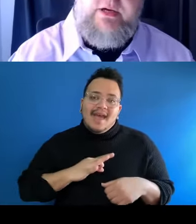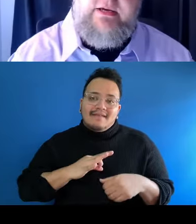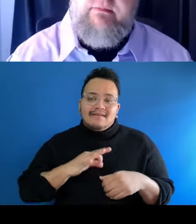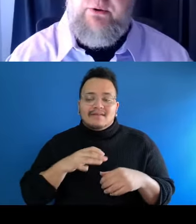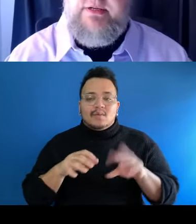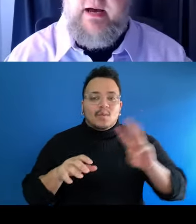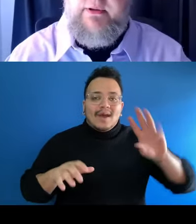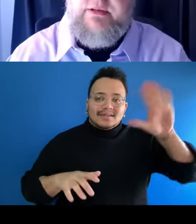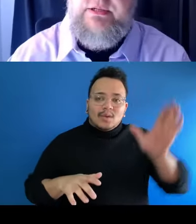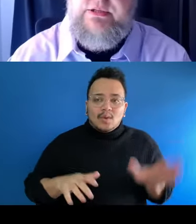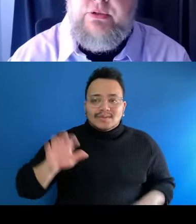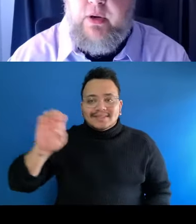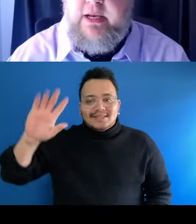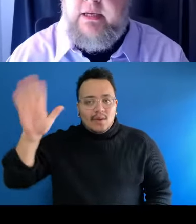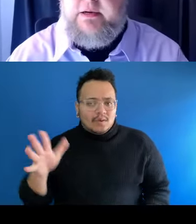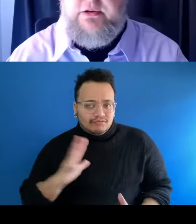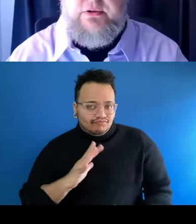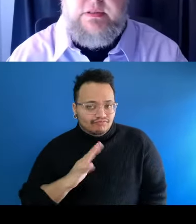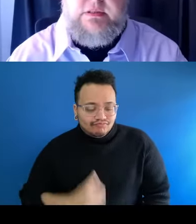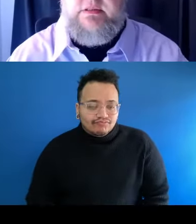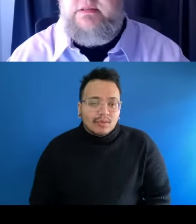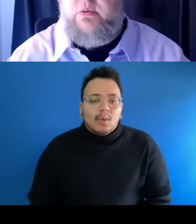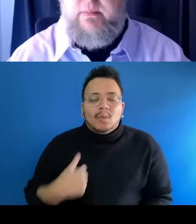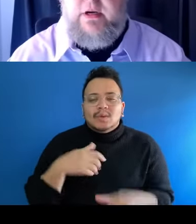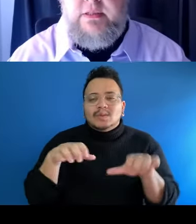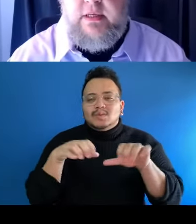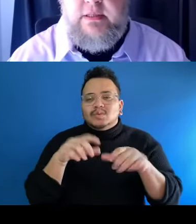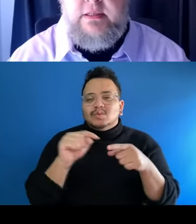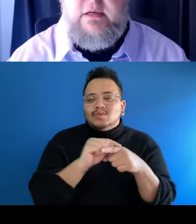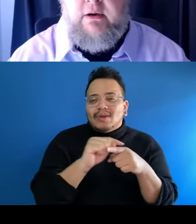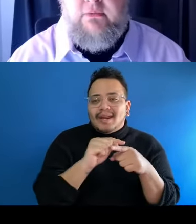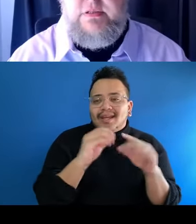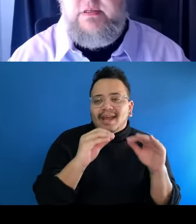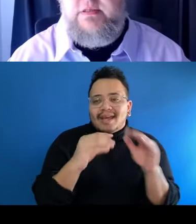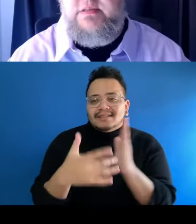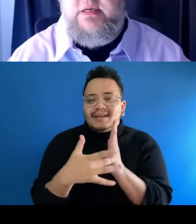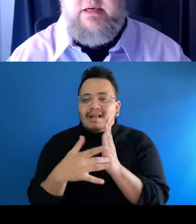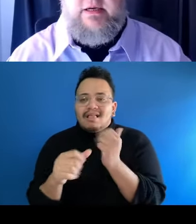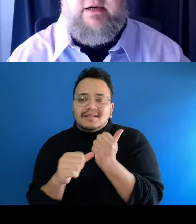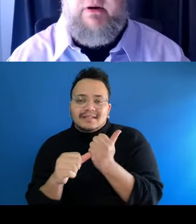We predominantly do training and technical assistance, so webinars like this, conferences,